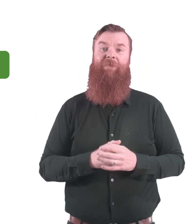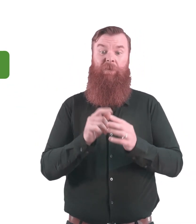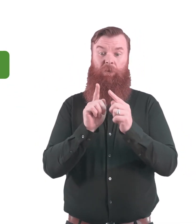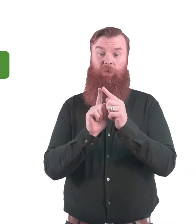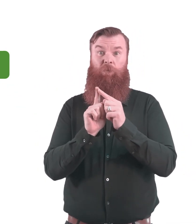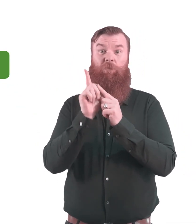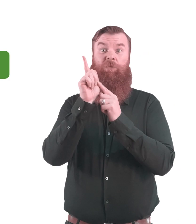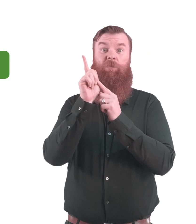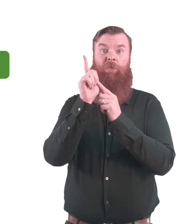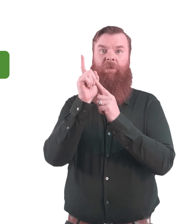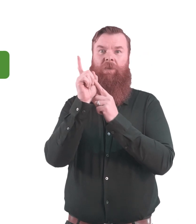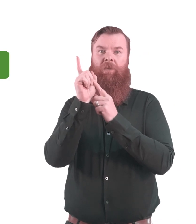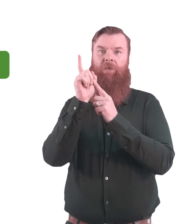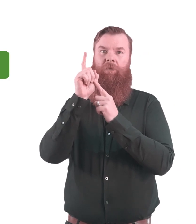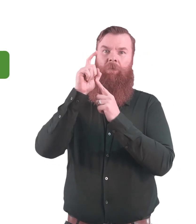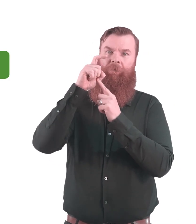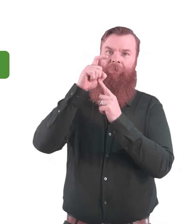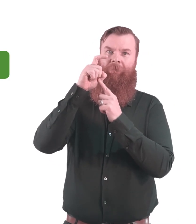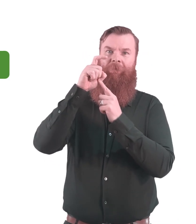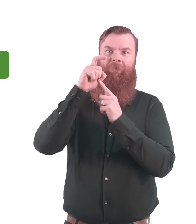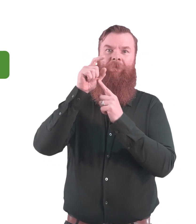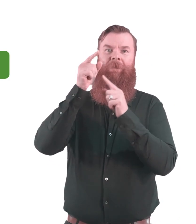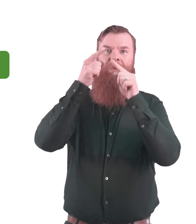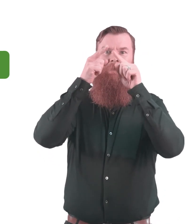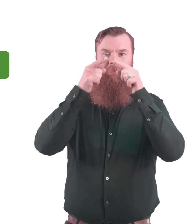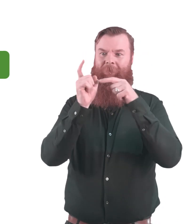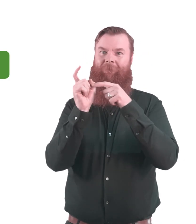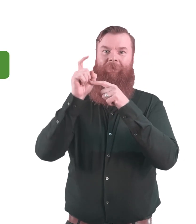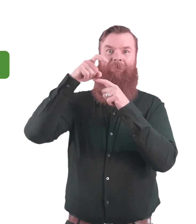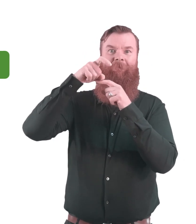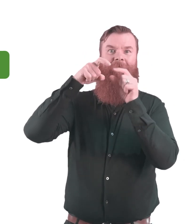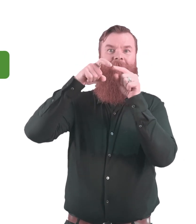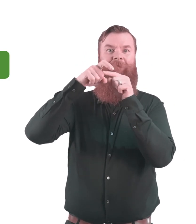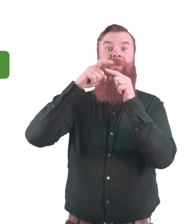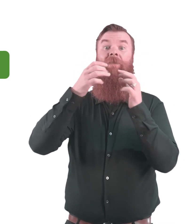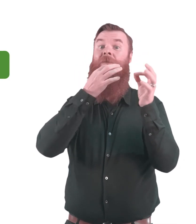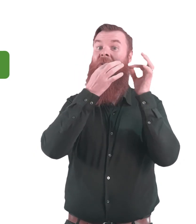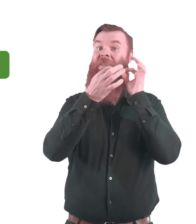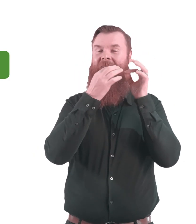They have a handle with a curve at one end that holds a piece of dental floss.